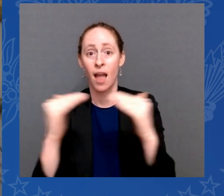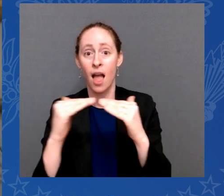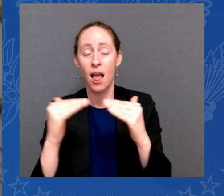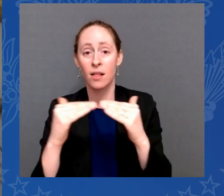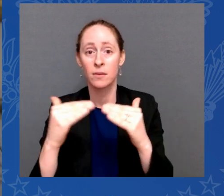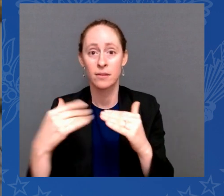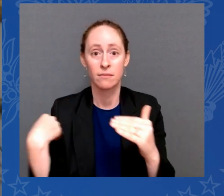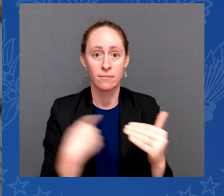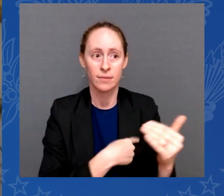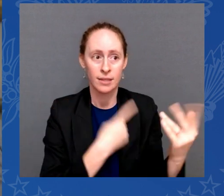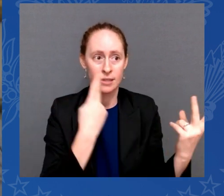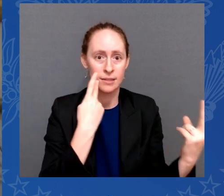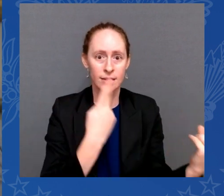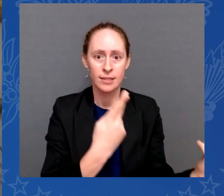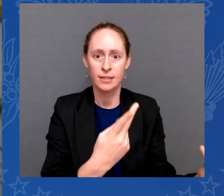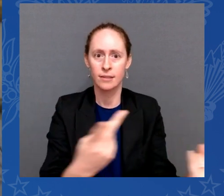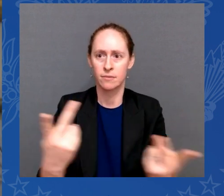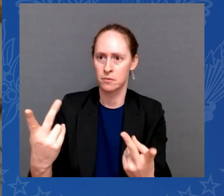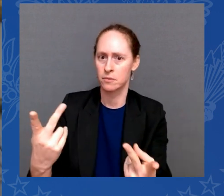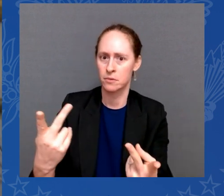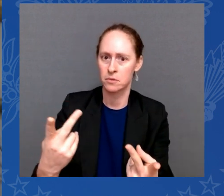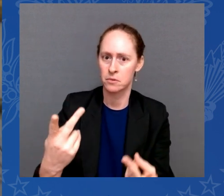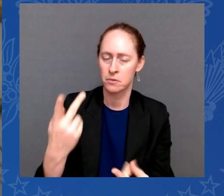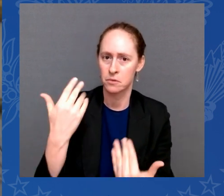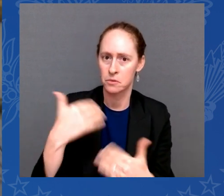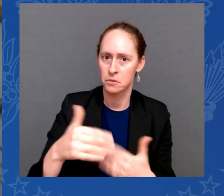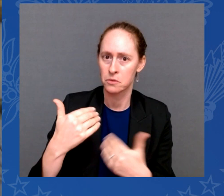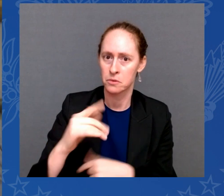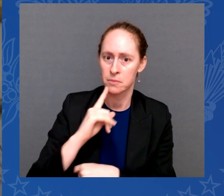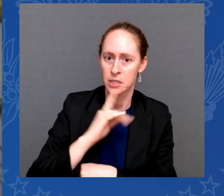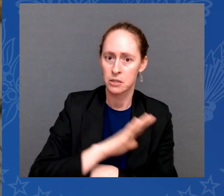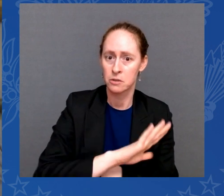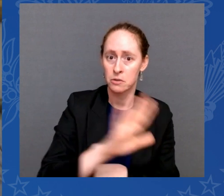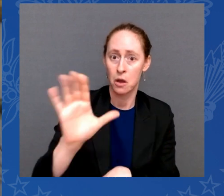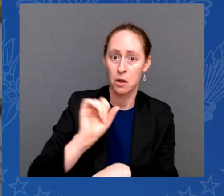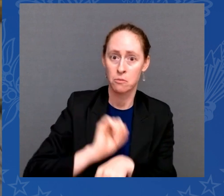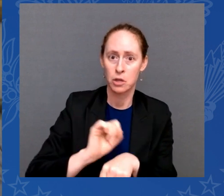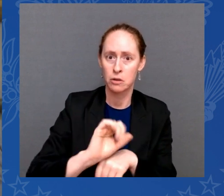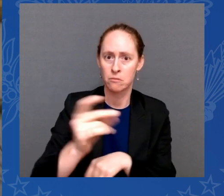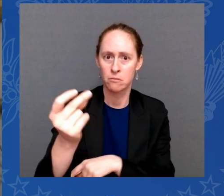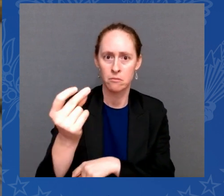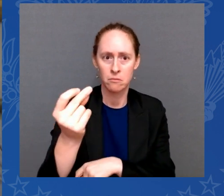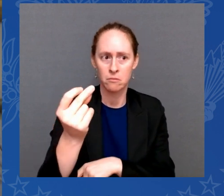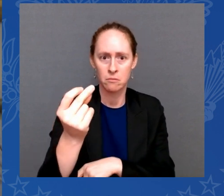we say thank you very much. I know we speak for so many people who are waiting for us to do everything we can.